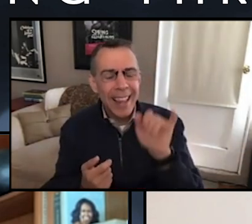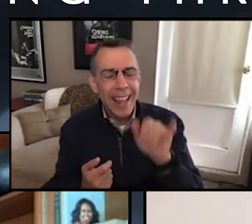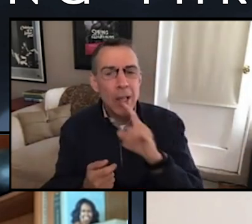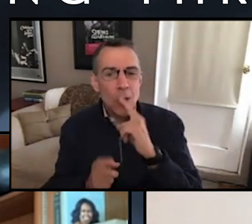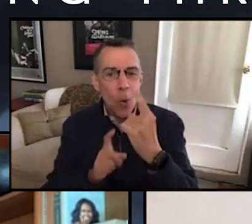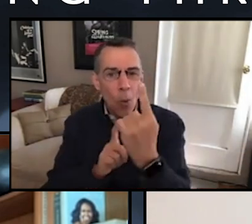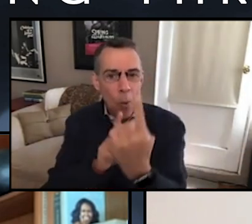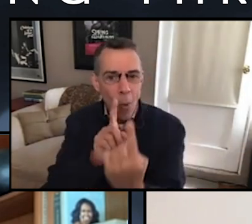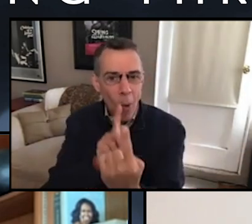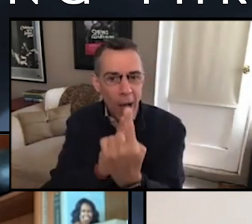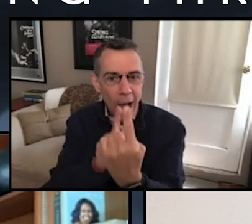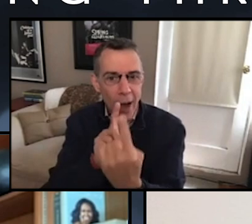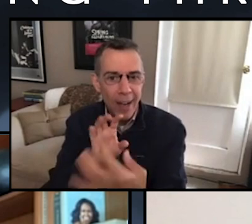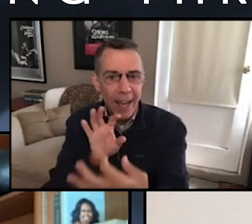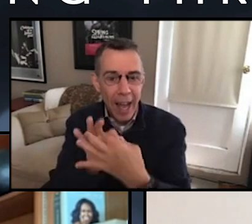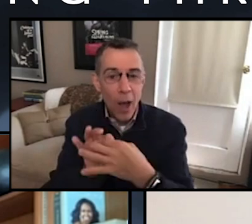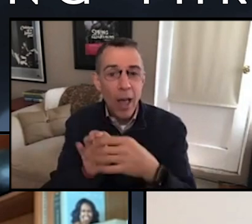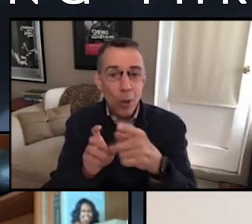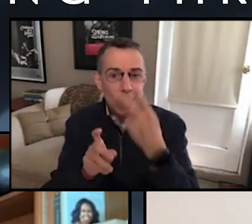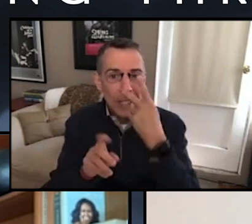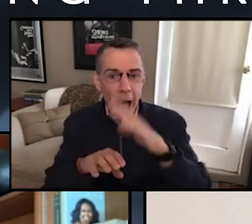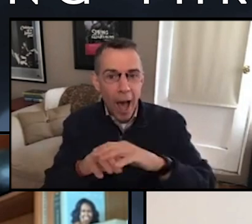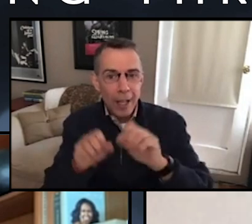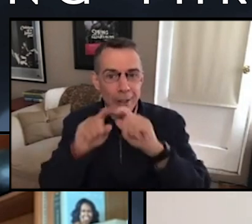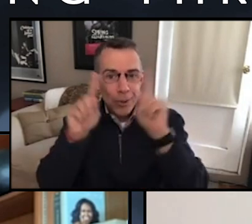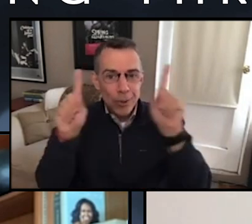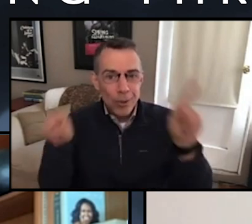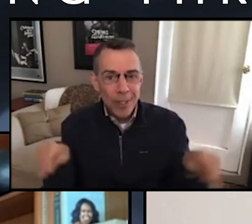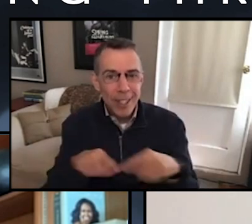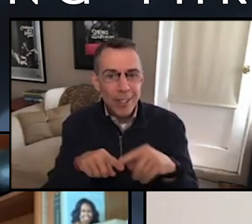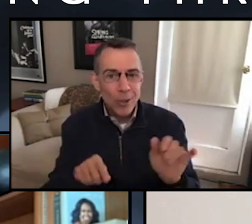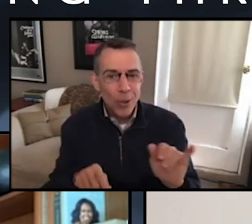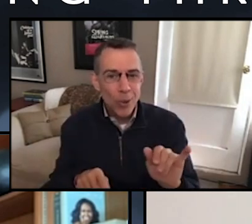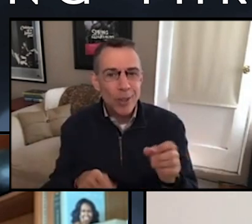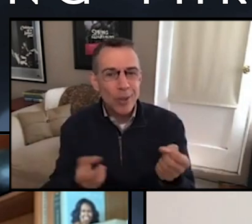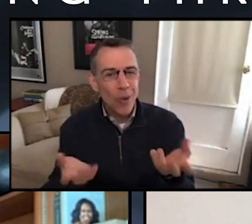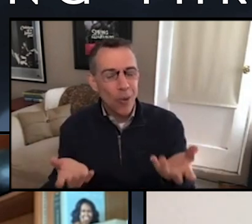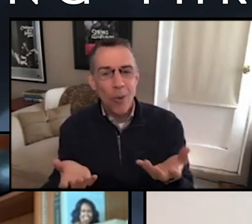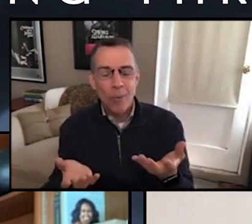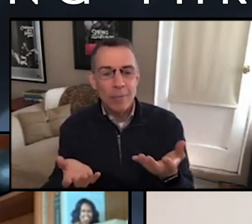connection to what ends up on the screen. But beyond that, we did, you